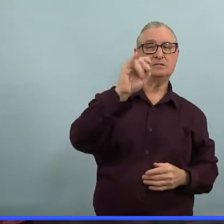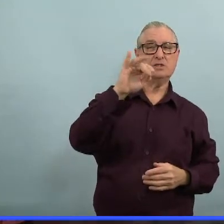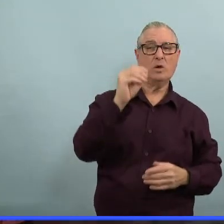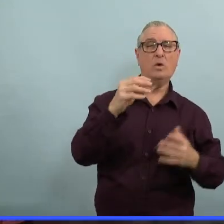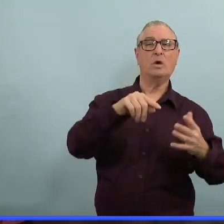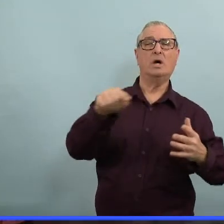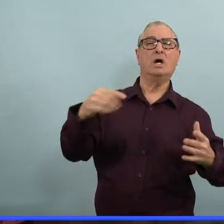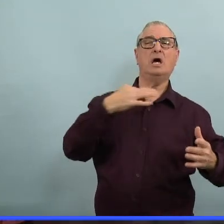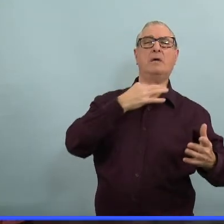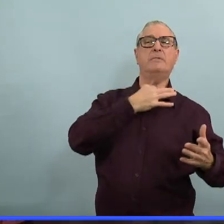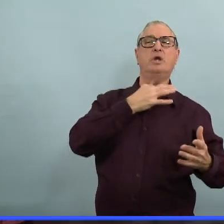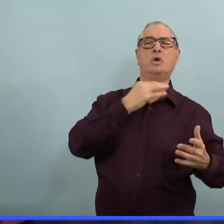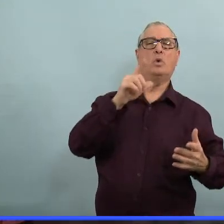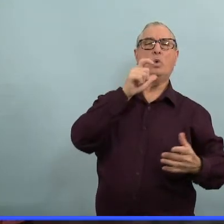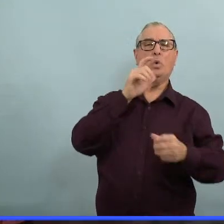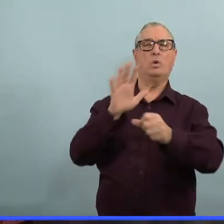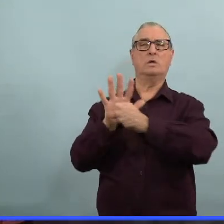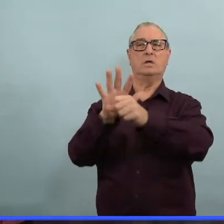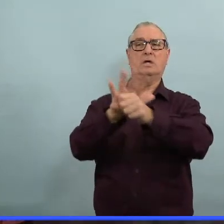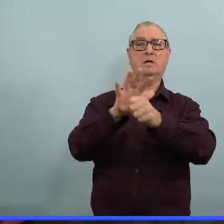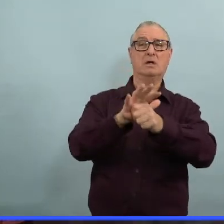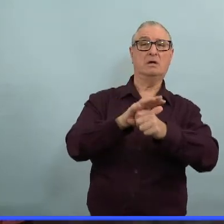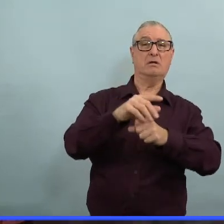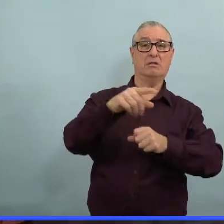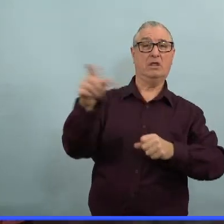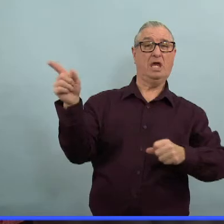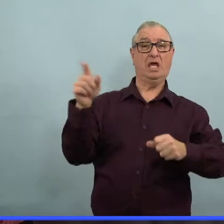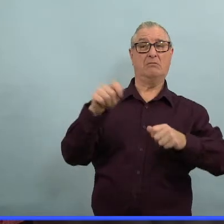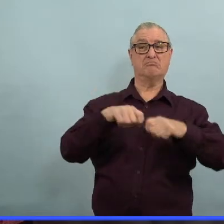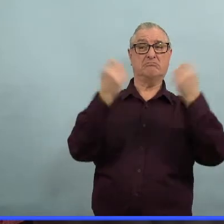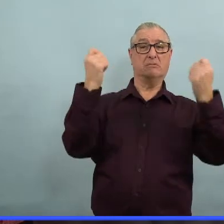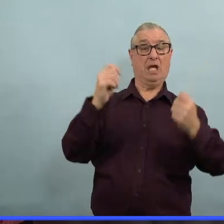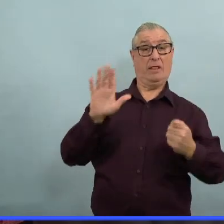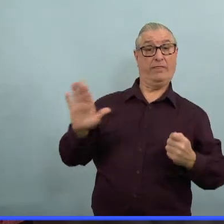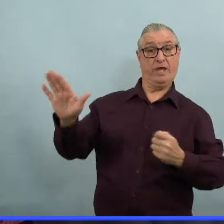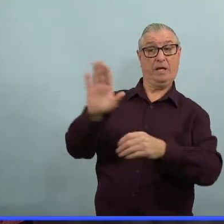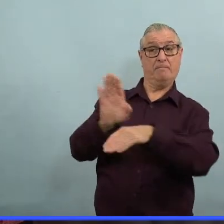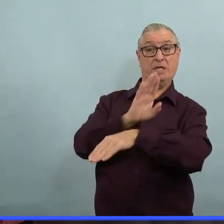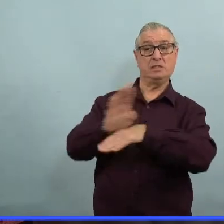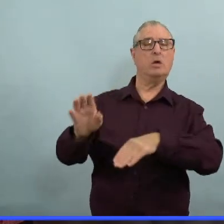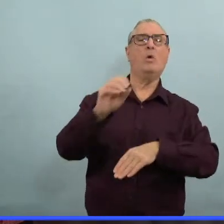say is is that um certainly we are listening to those in the business community you recall